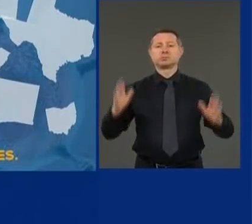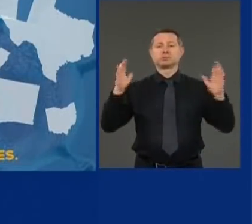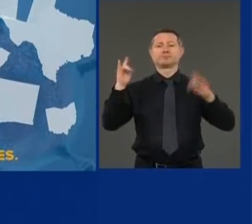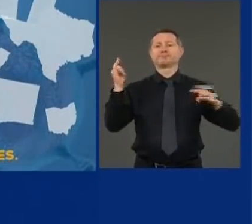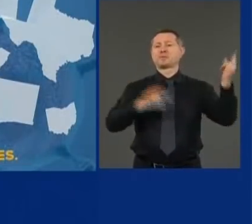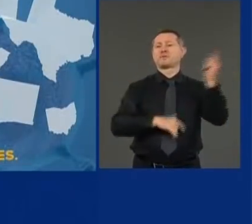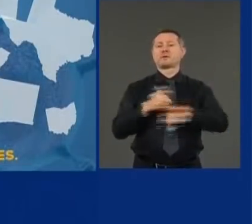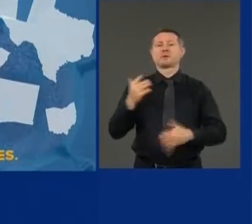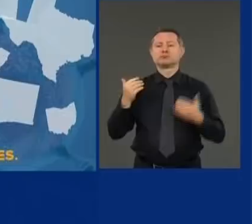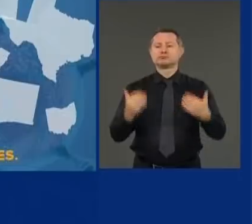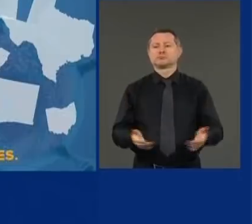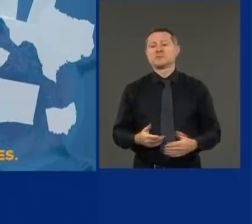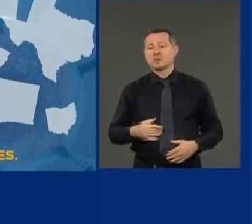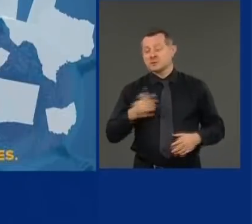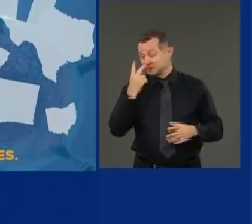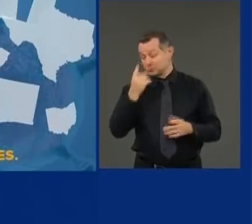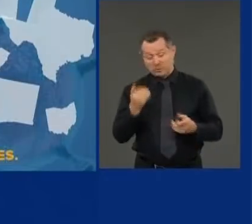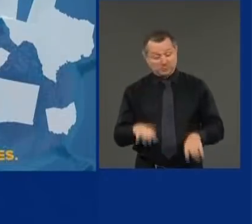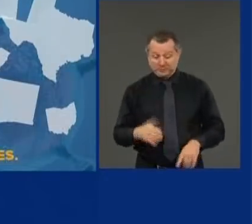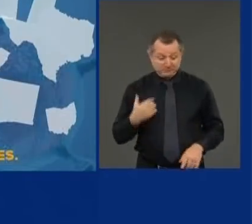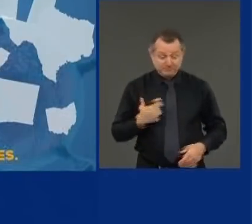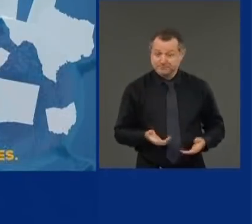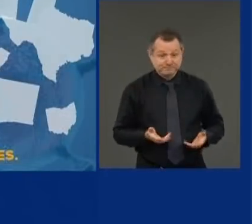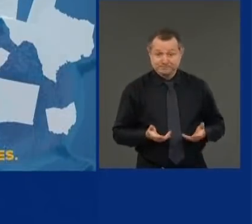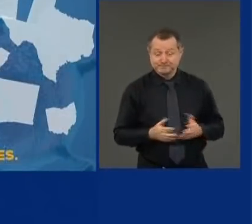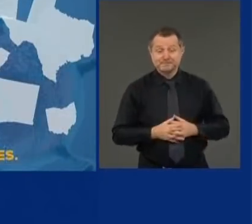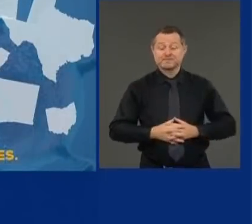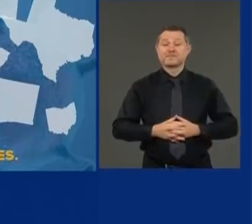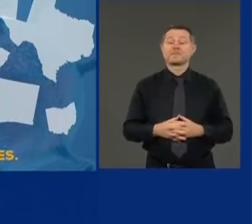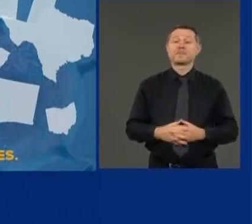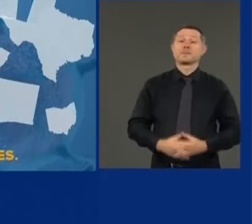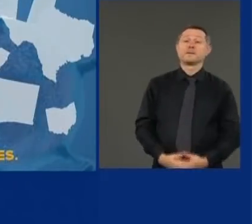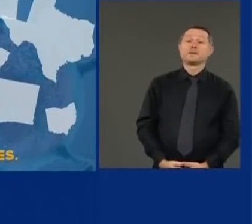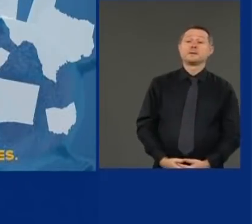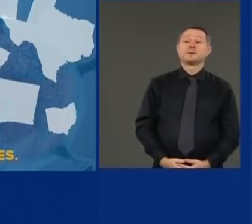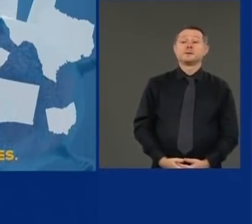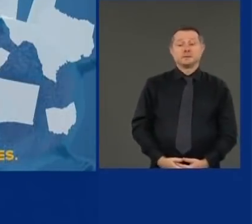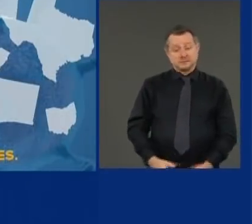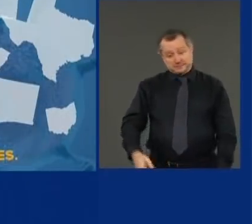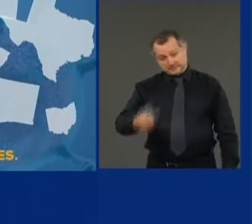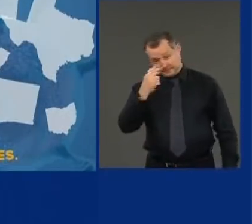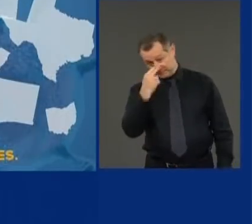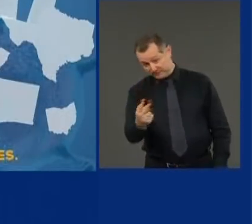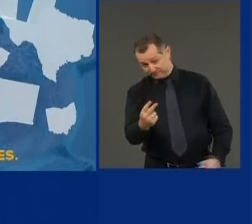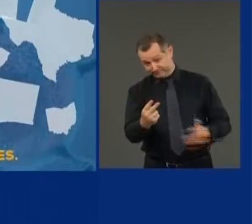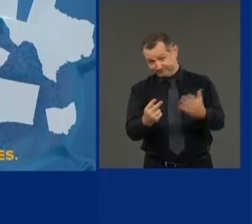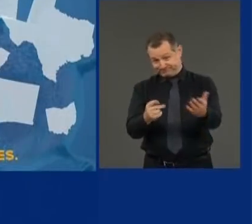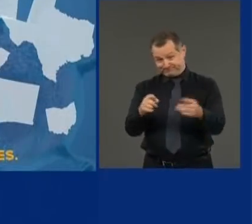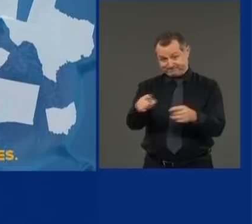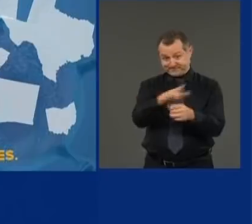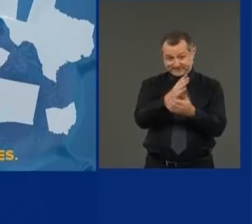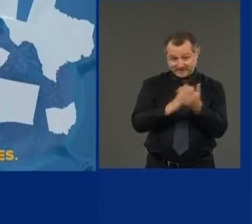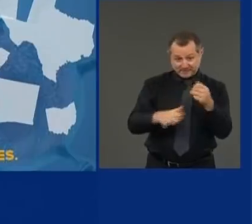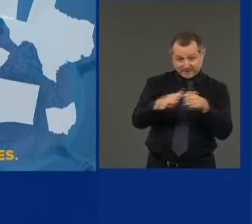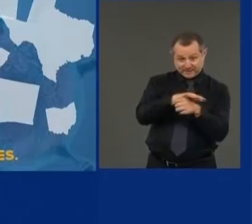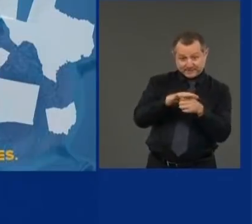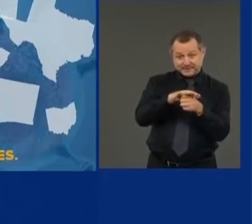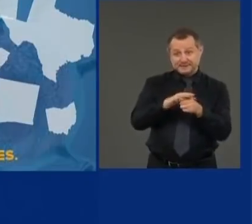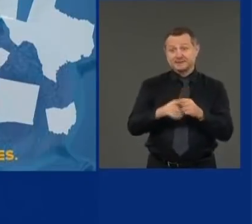EUROPE, THAT'S HOW IT HAPPENED THE FIRST TIME, NOW PEOPLE CAN COME FROM FLORIDA ANYWHERE ELSE.